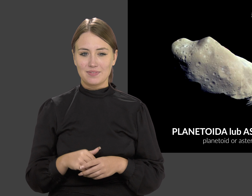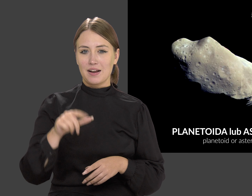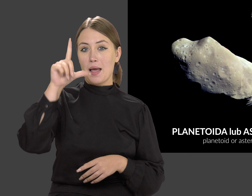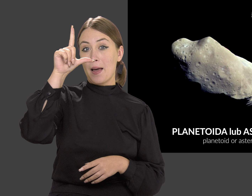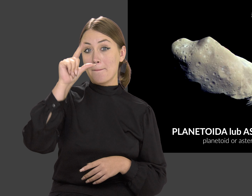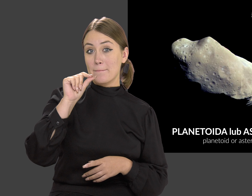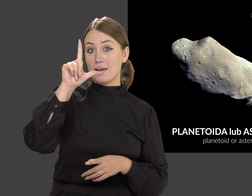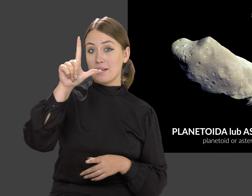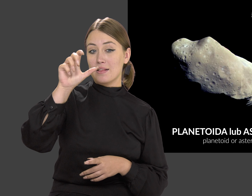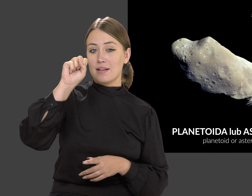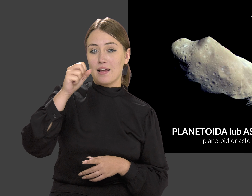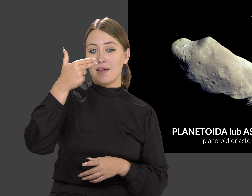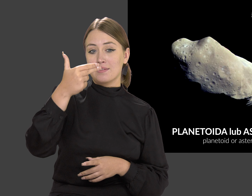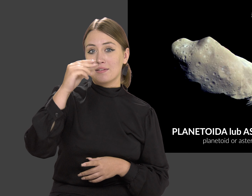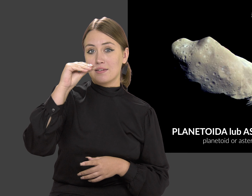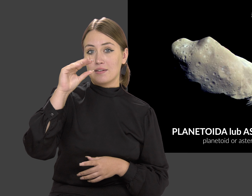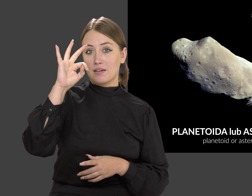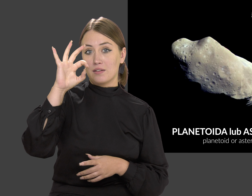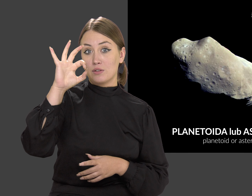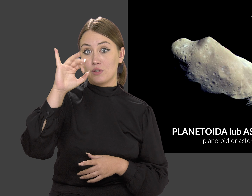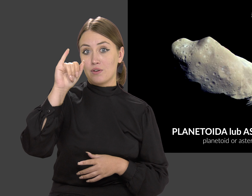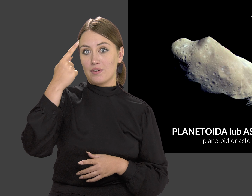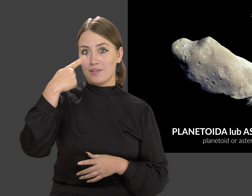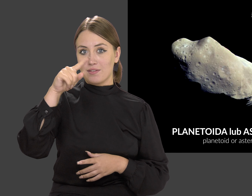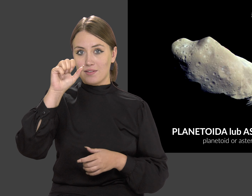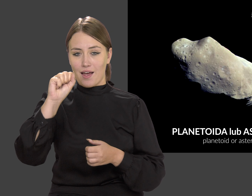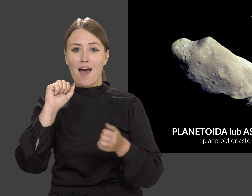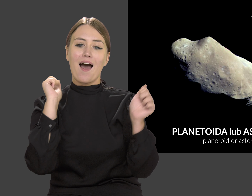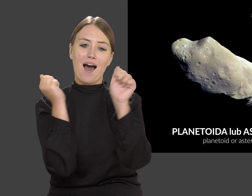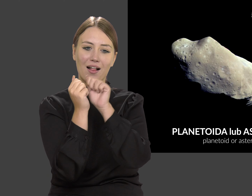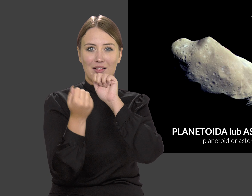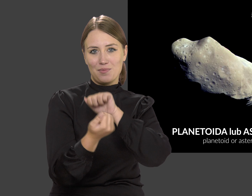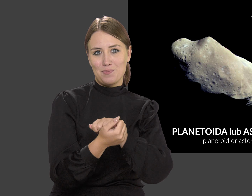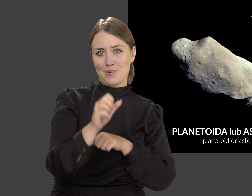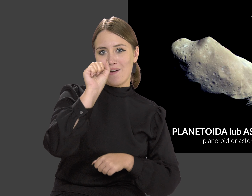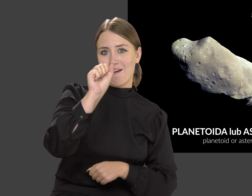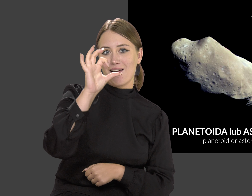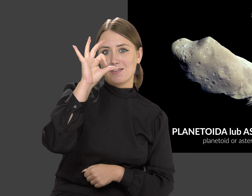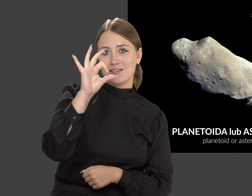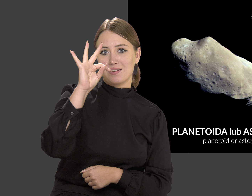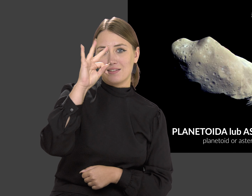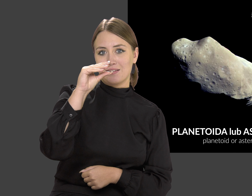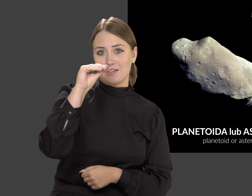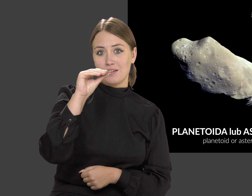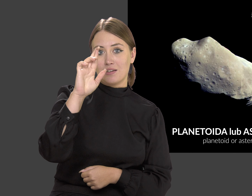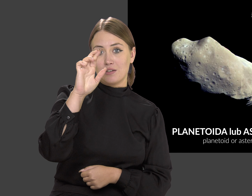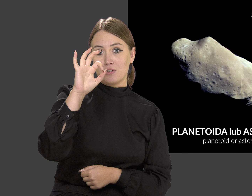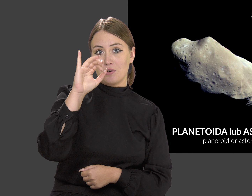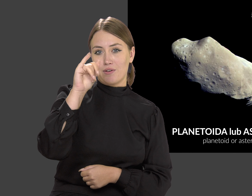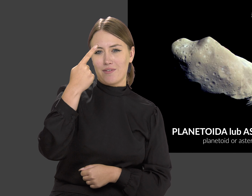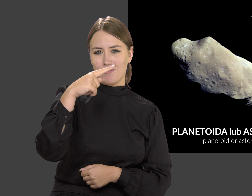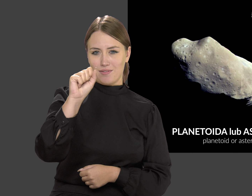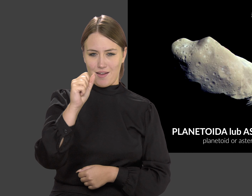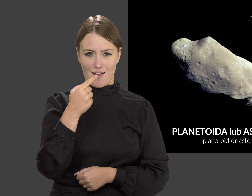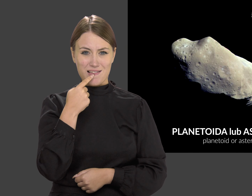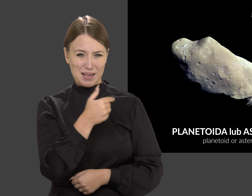Planetoid or asteroid –